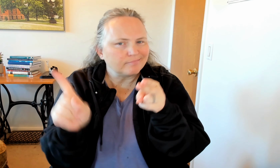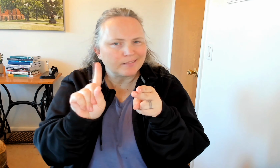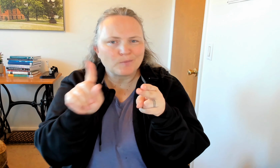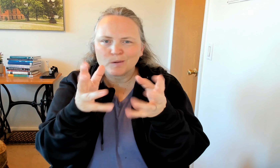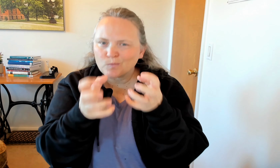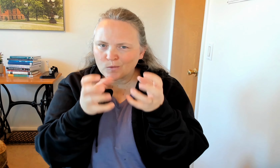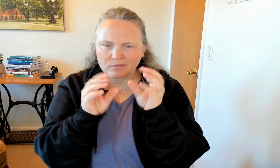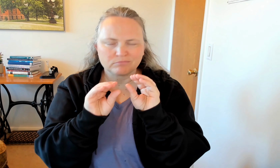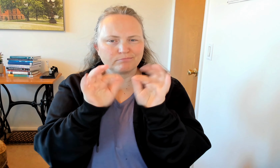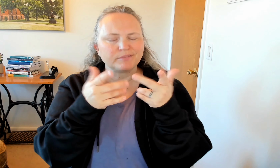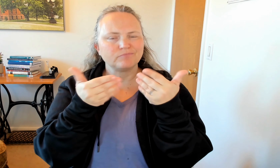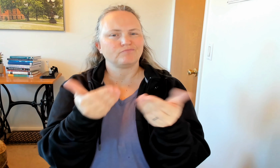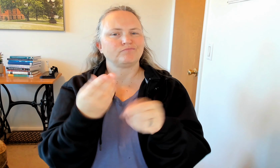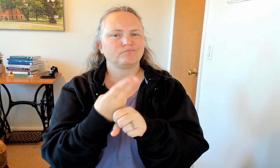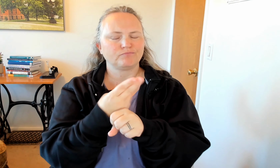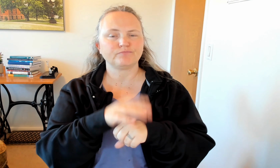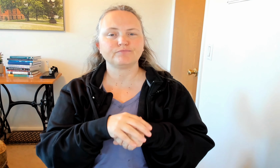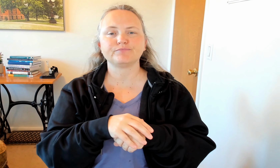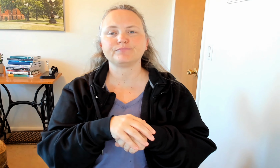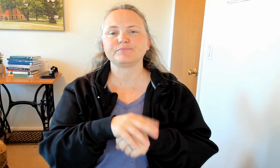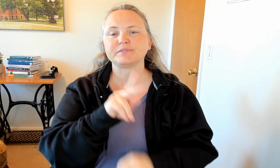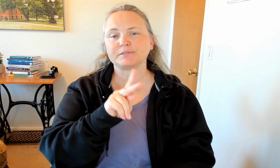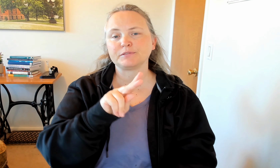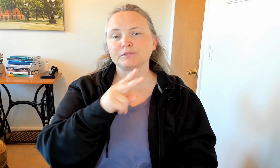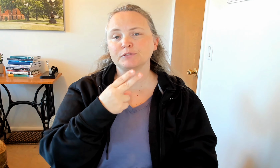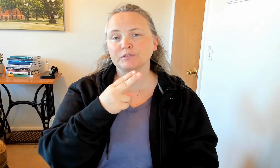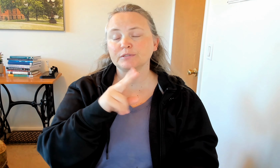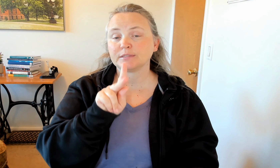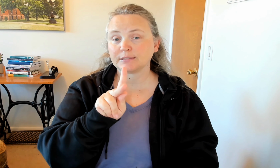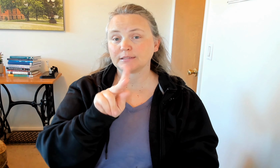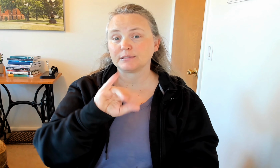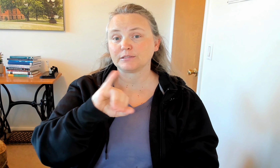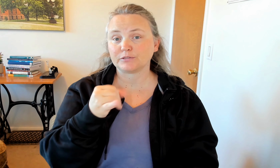Again, you can use this anywhere if you have it set up that way. I'm going to type the abbreviation.